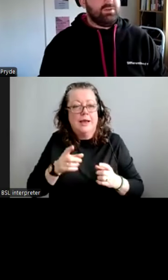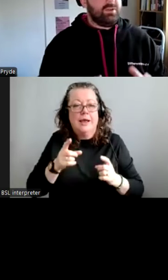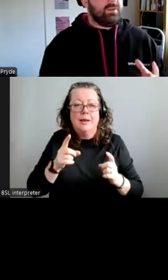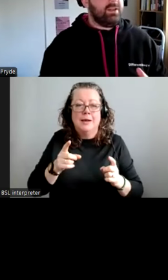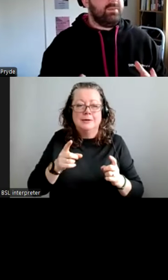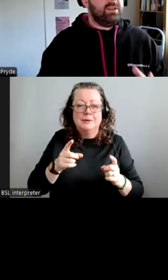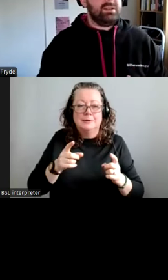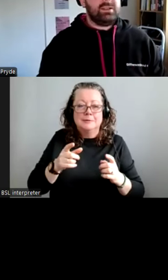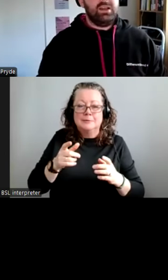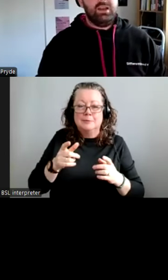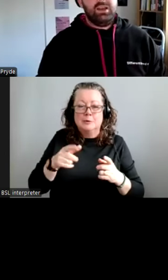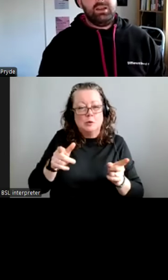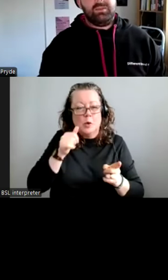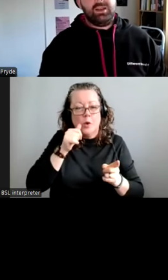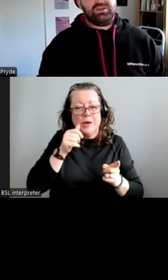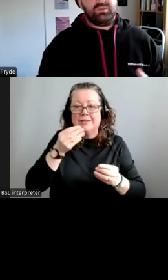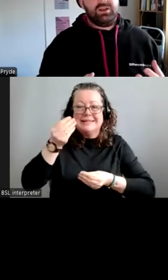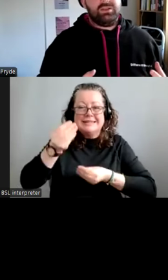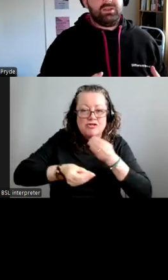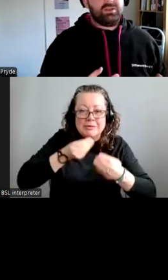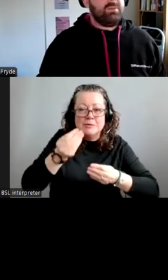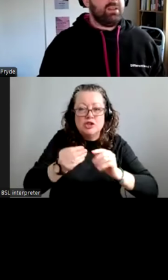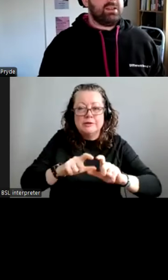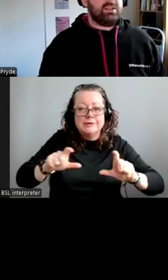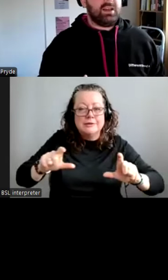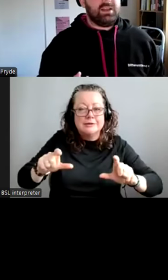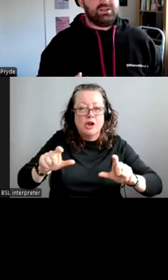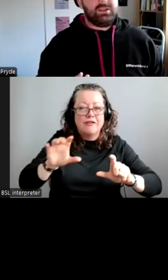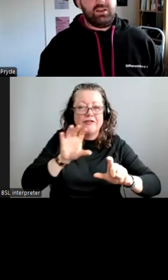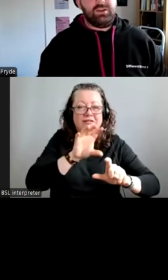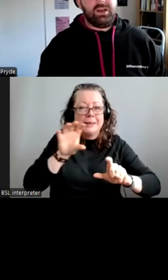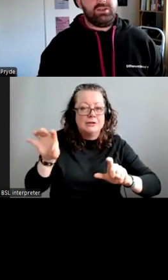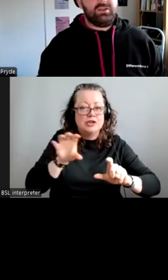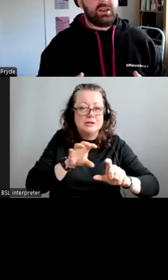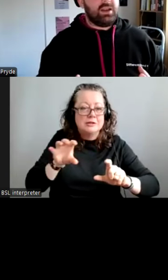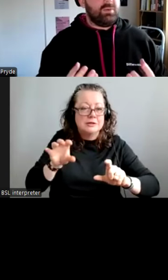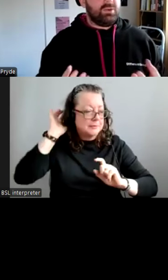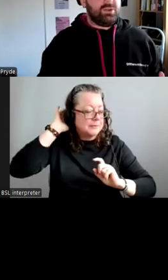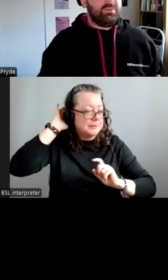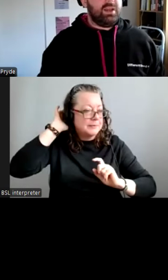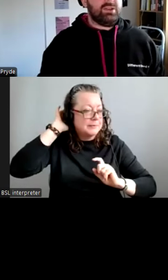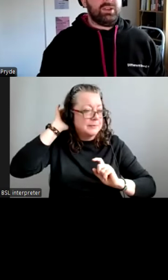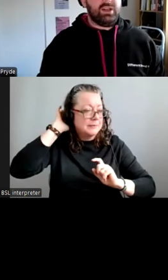what view event means. The best way to describe this is if you imagine like a what's on page